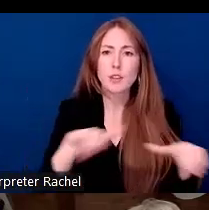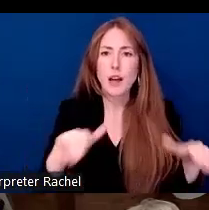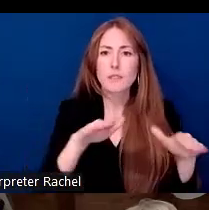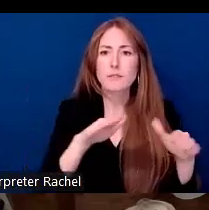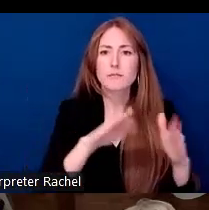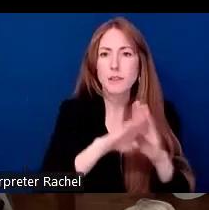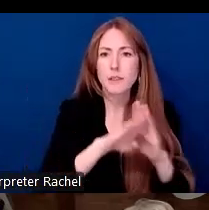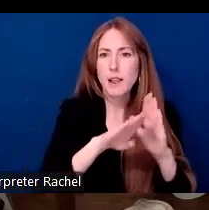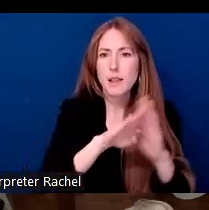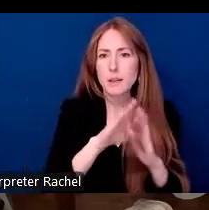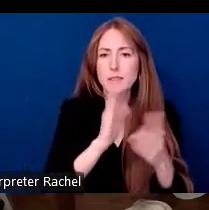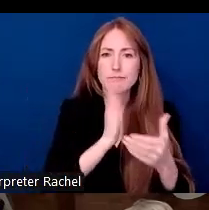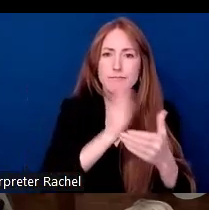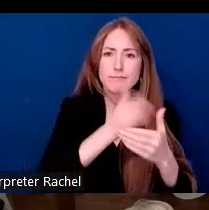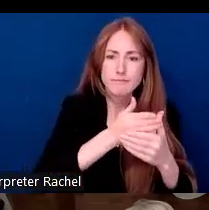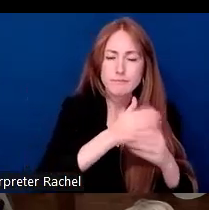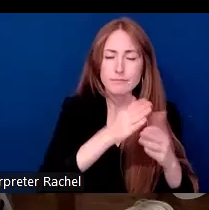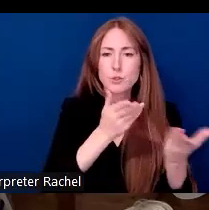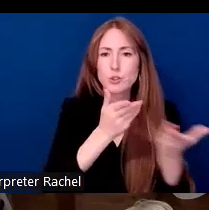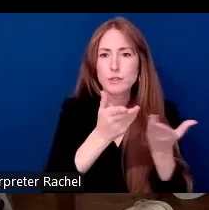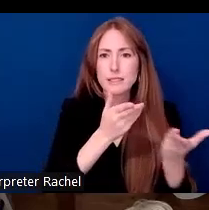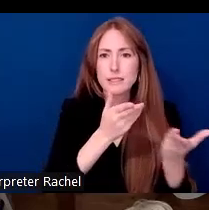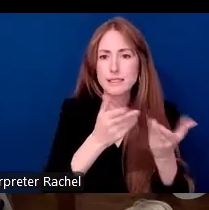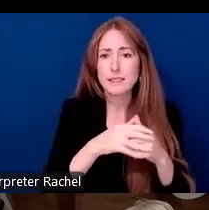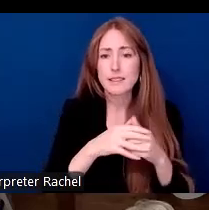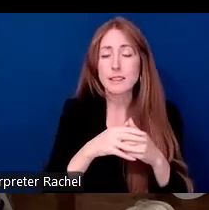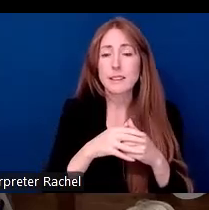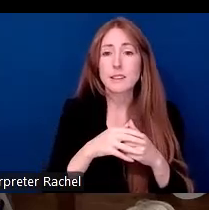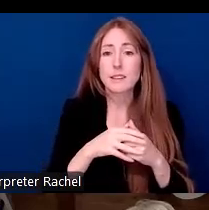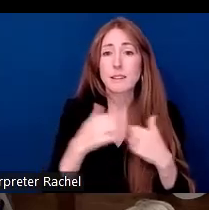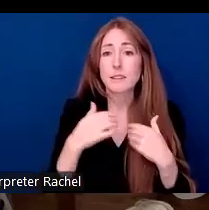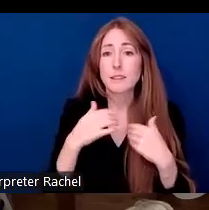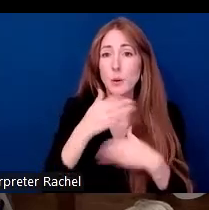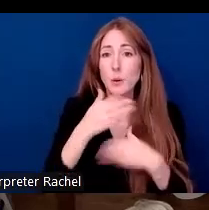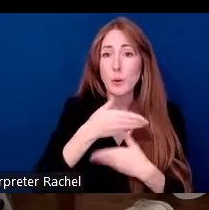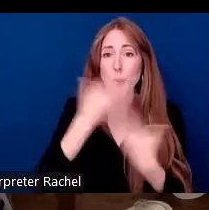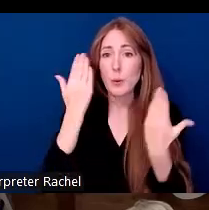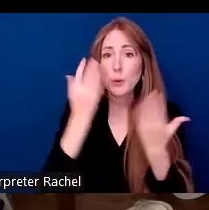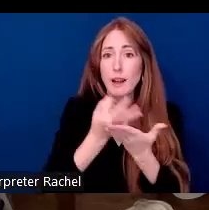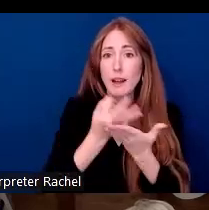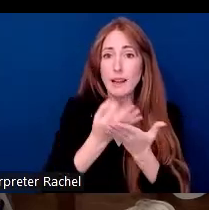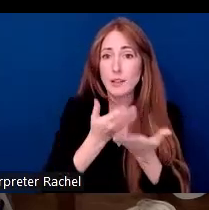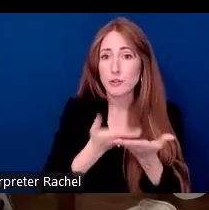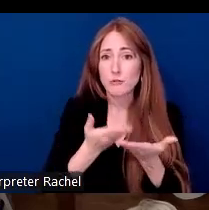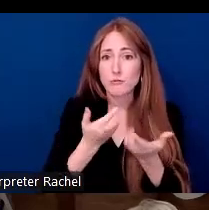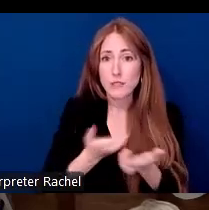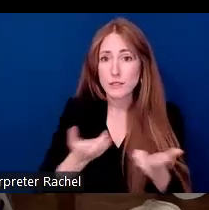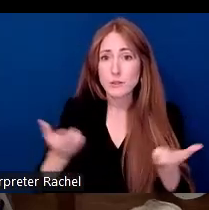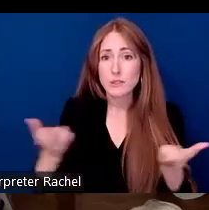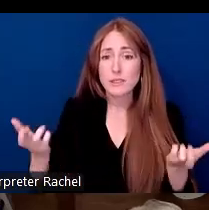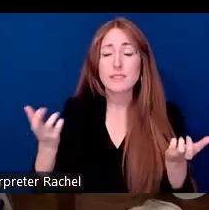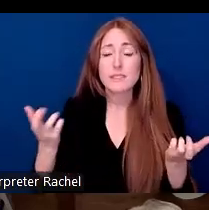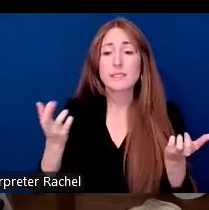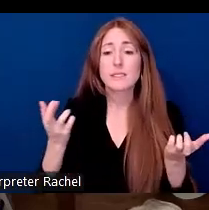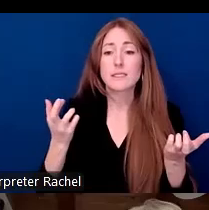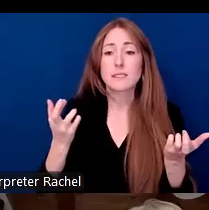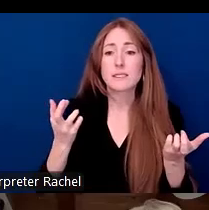not having the financial resources and processes in routine care to offer parents access options